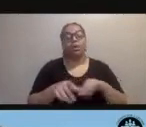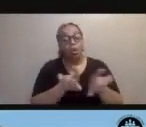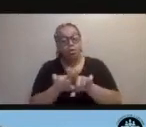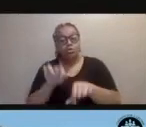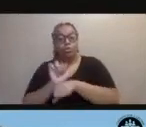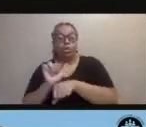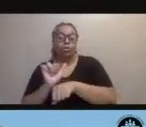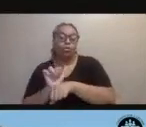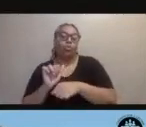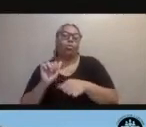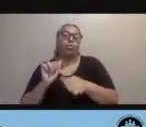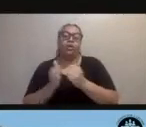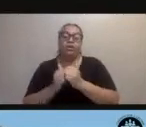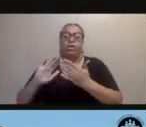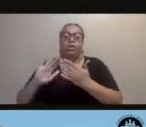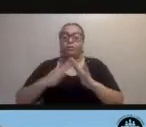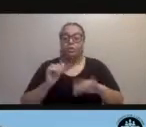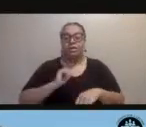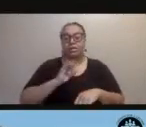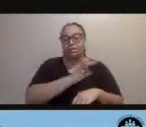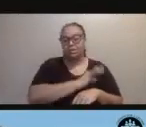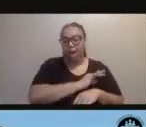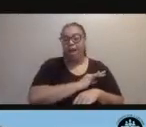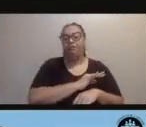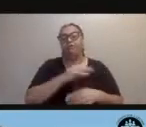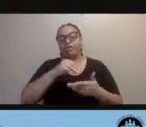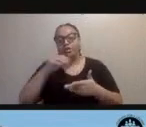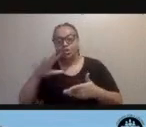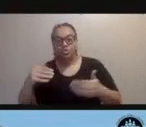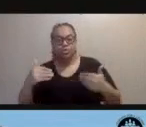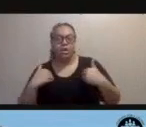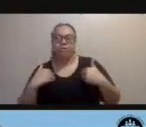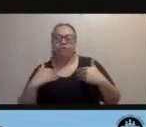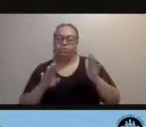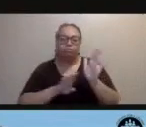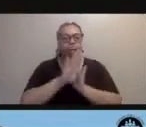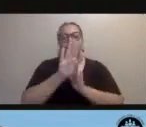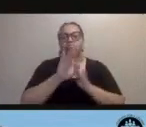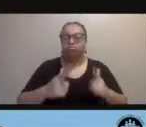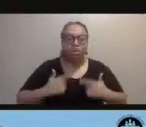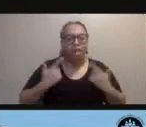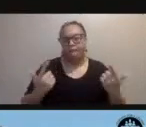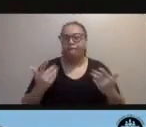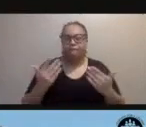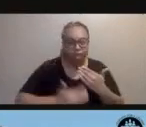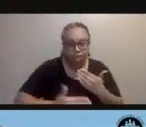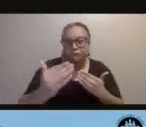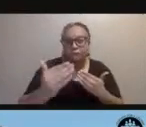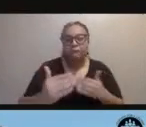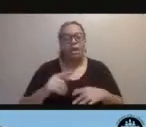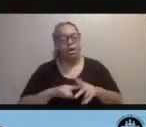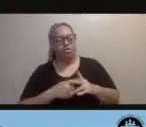SECTIONS OF OUR COMMUNITIES SO THAT COMMUNITIES CAN COME TOGETHER AS WELL AS WORK WITH OUR EDUCATORS AND STAFF TO HELP